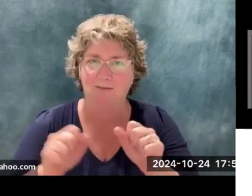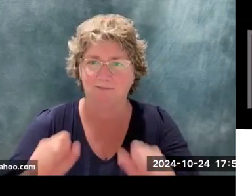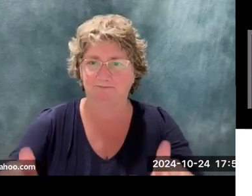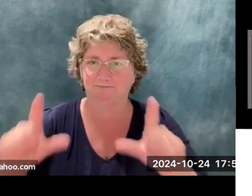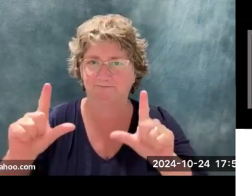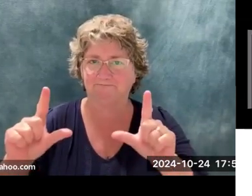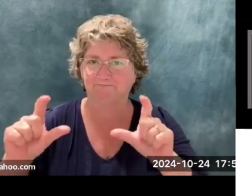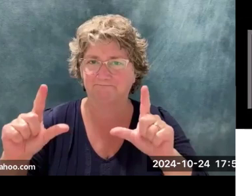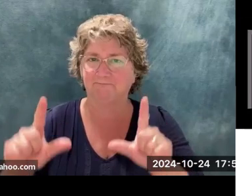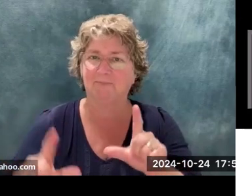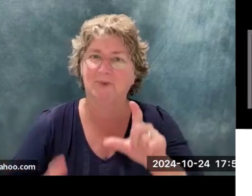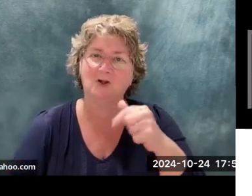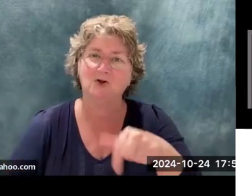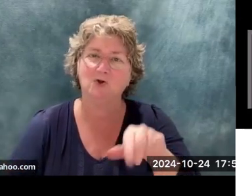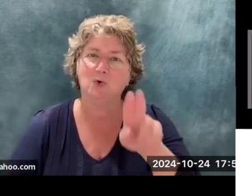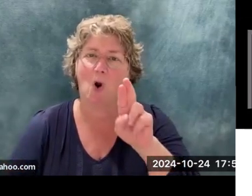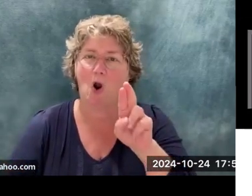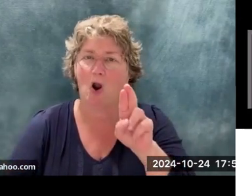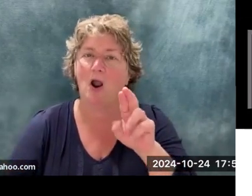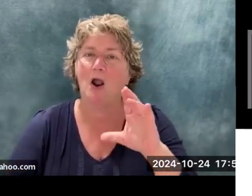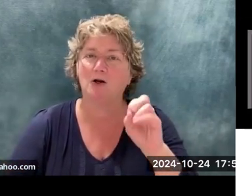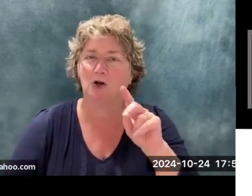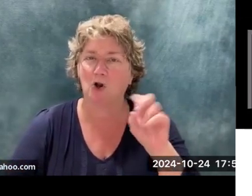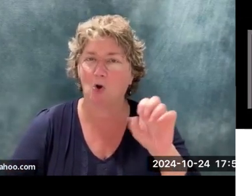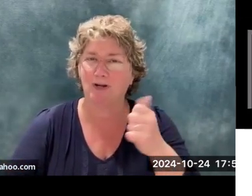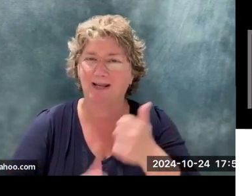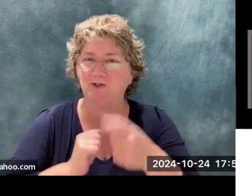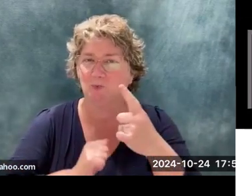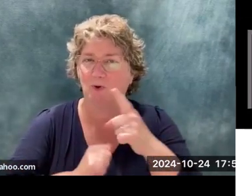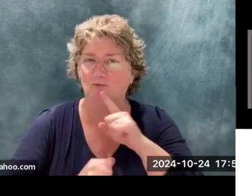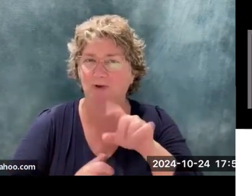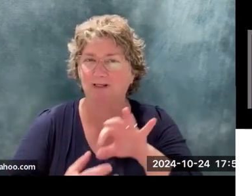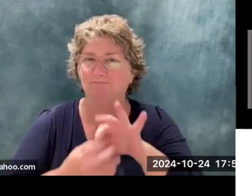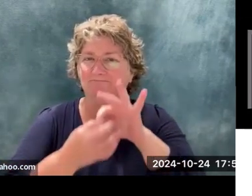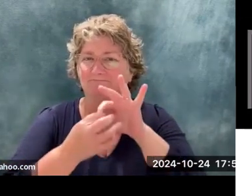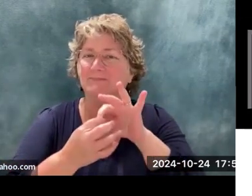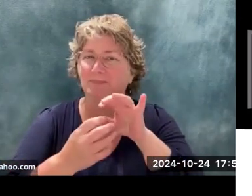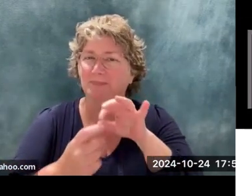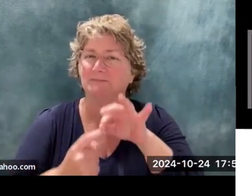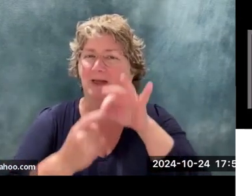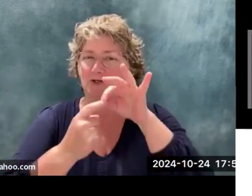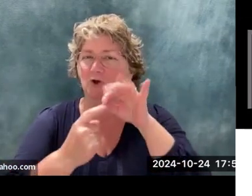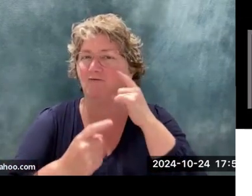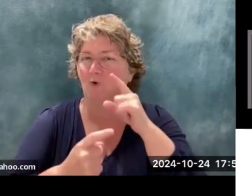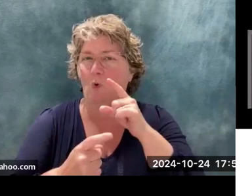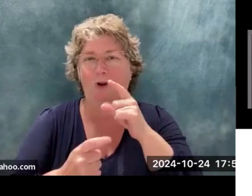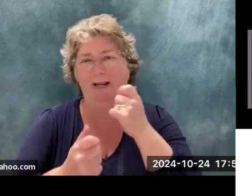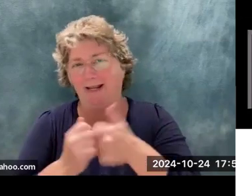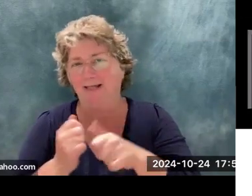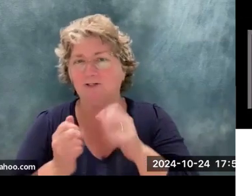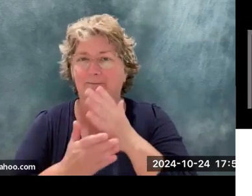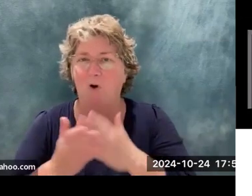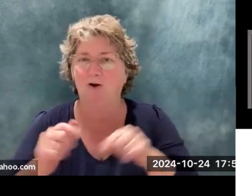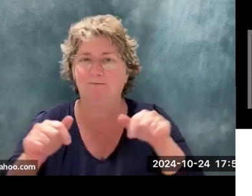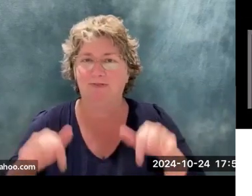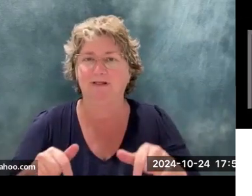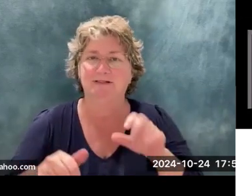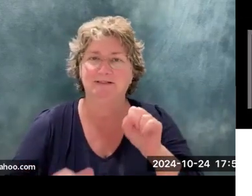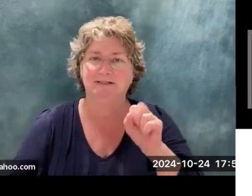is unique to each part of this series. So even though you were registered for